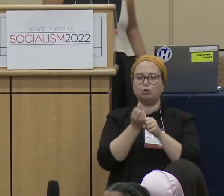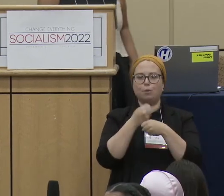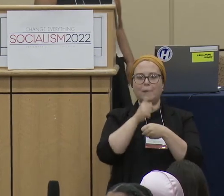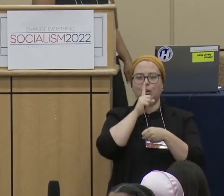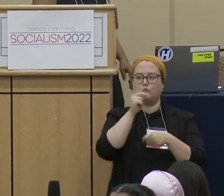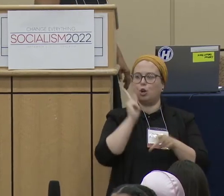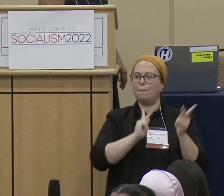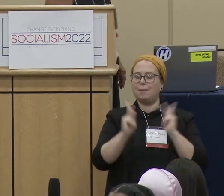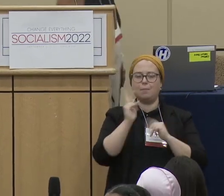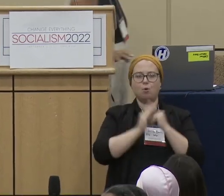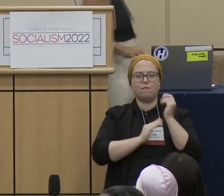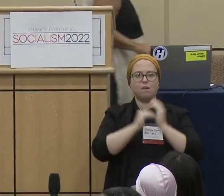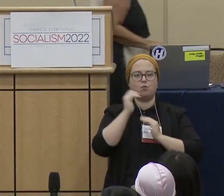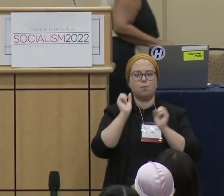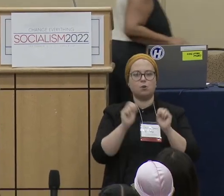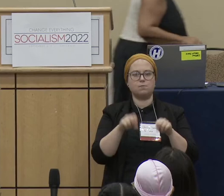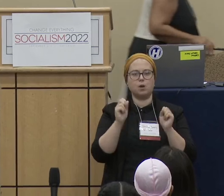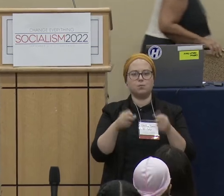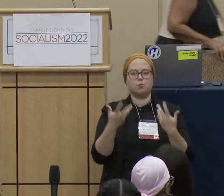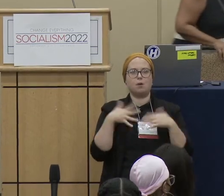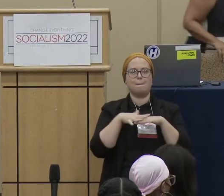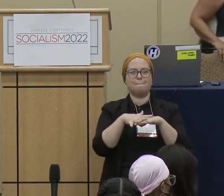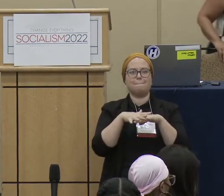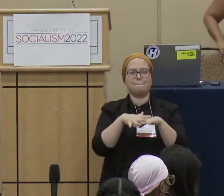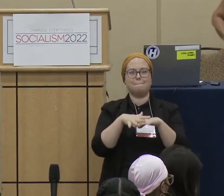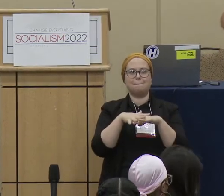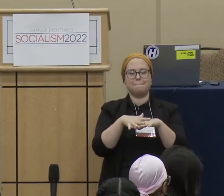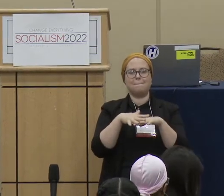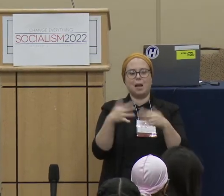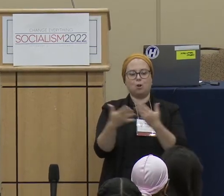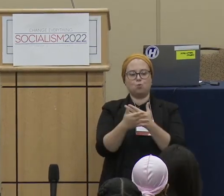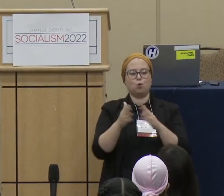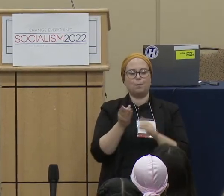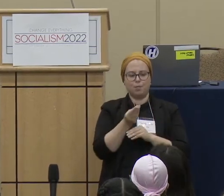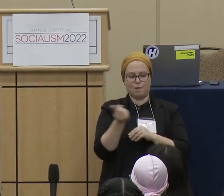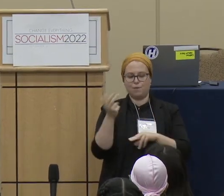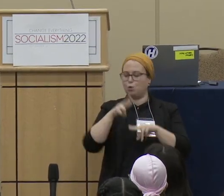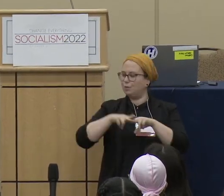≫ I want to say, a lot of folks have come in since we started , and I want to make sure people are as comfortable as possible